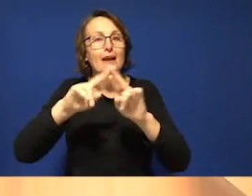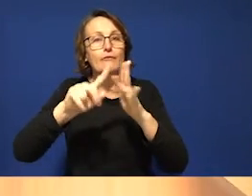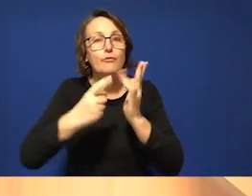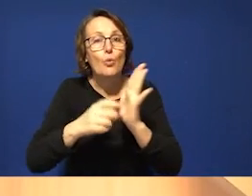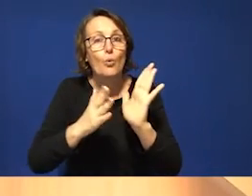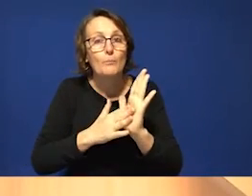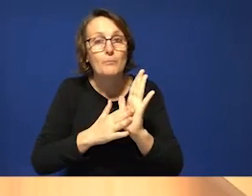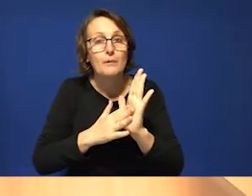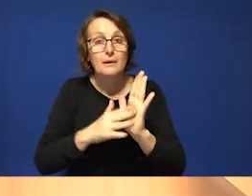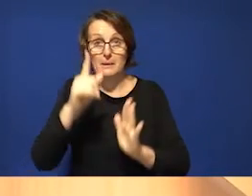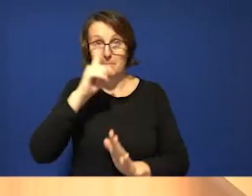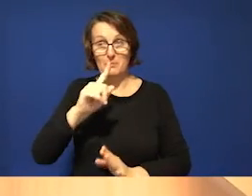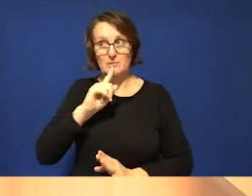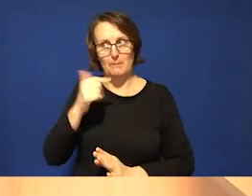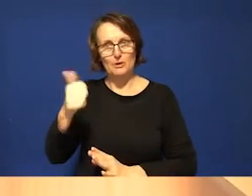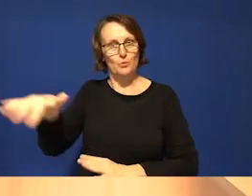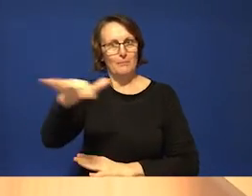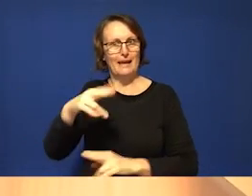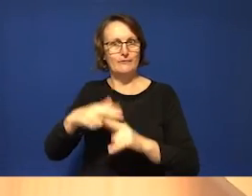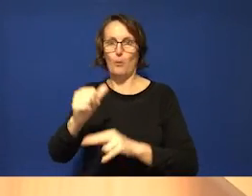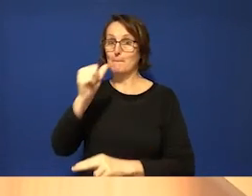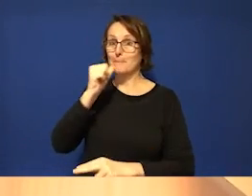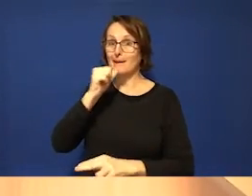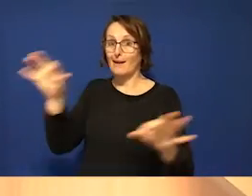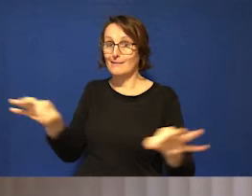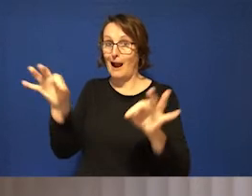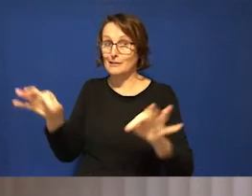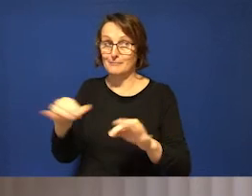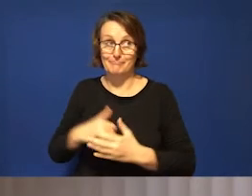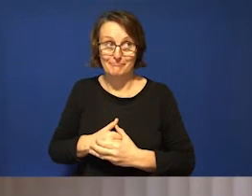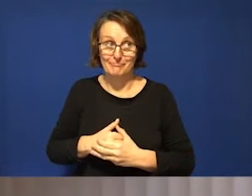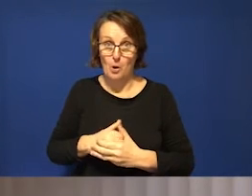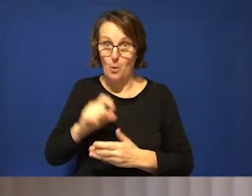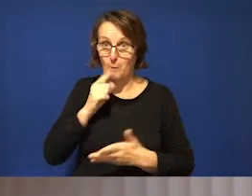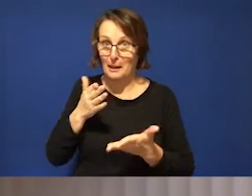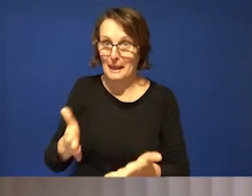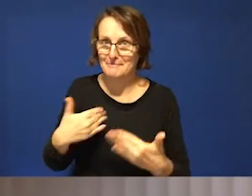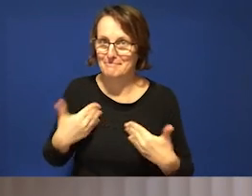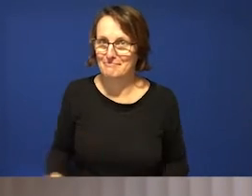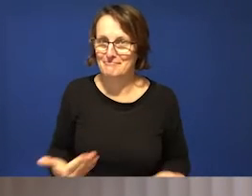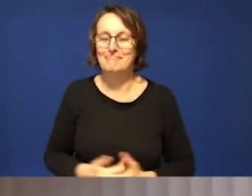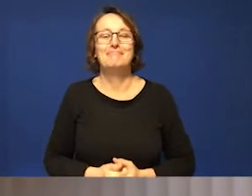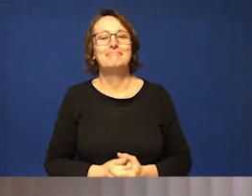would make a really good beer garden one day. I'm not sure what we're gonna go, but from there,